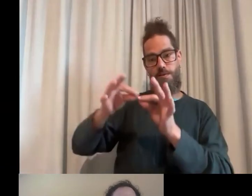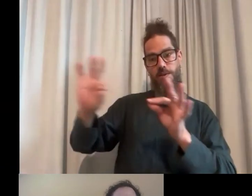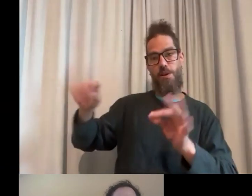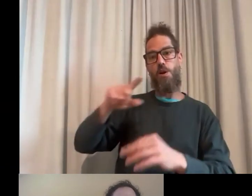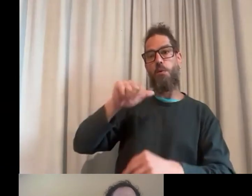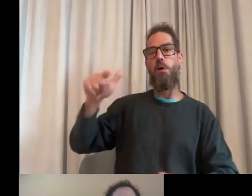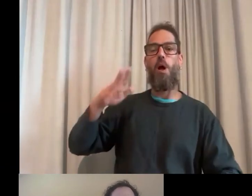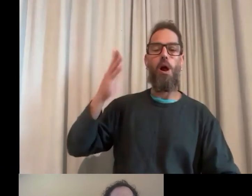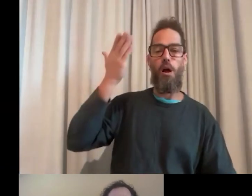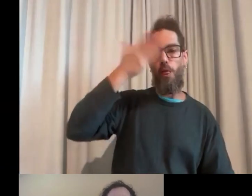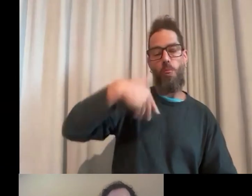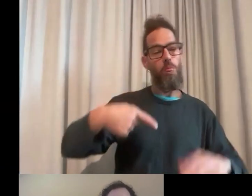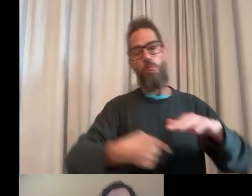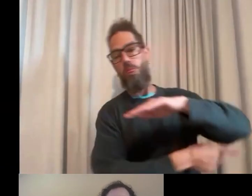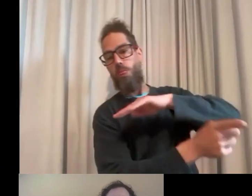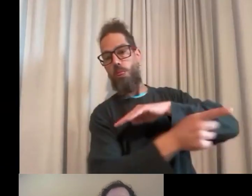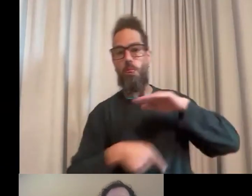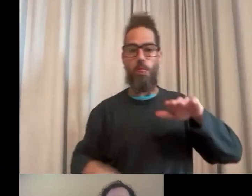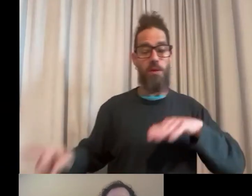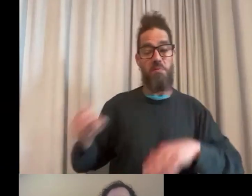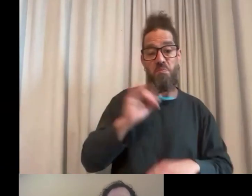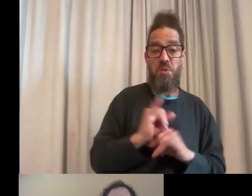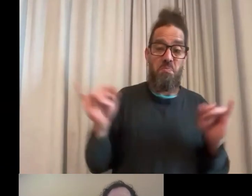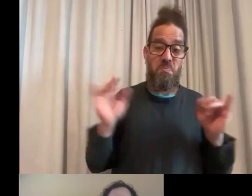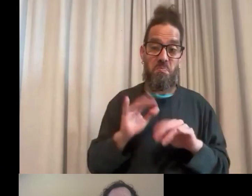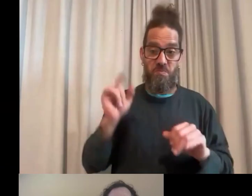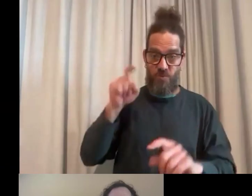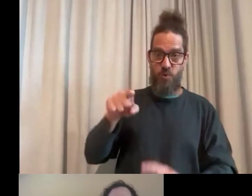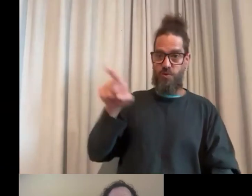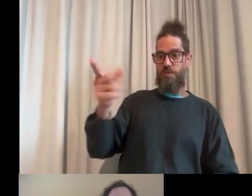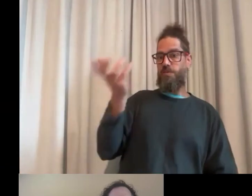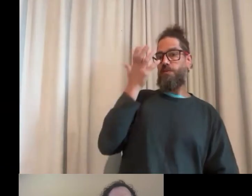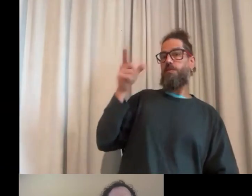So you can't hide it somewhere. It's got to be somewhere on your main public facing website